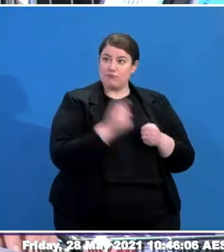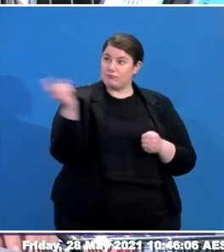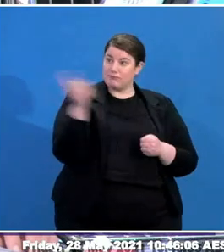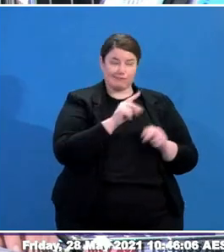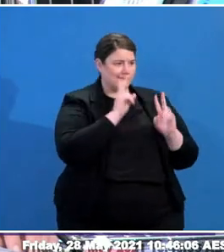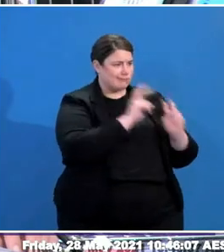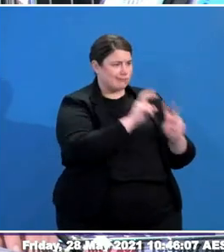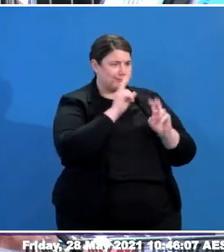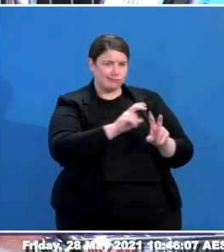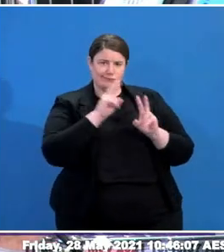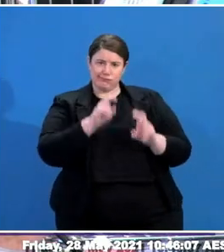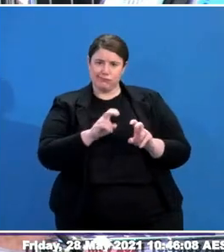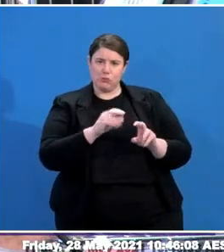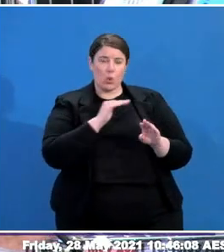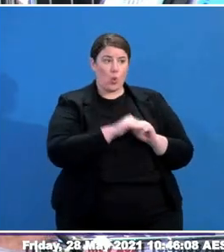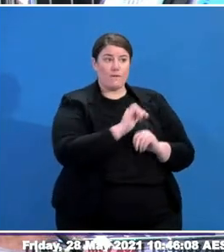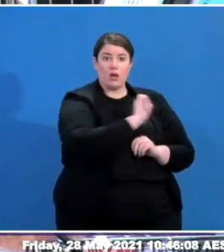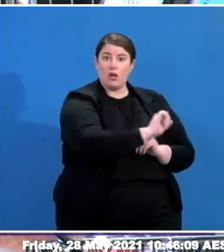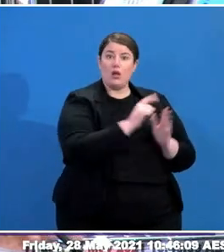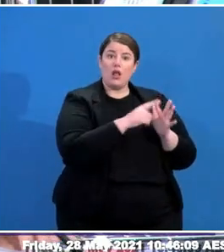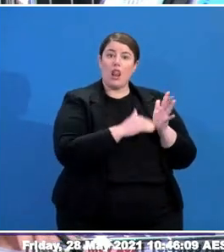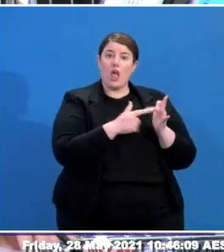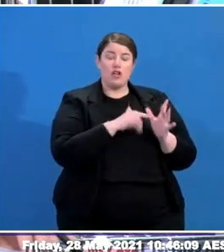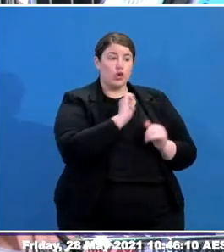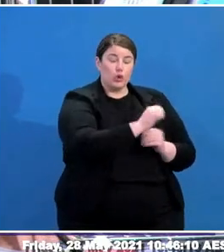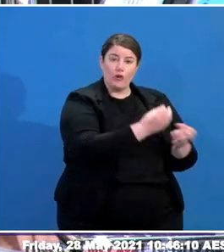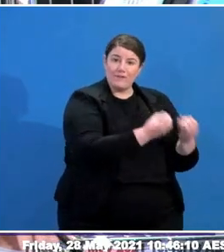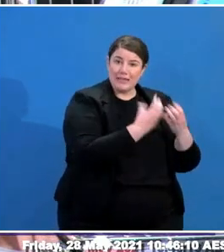merits of Eliza's feedback or complaints?